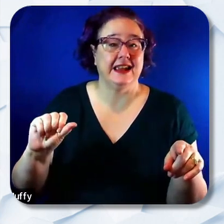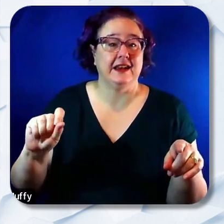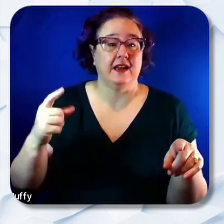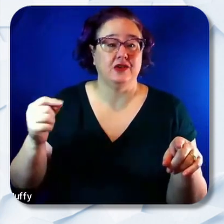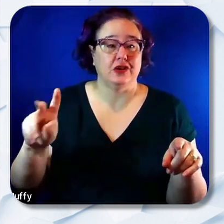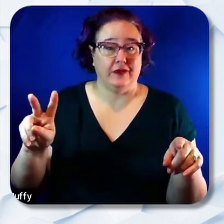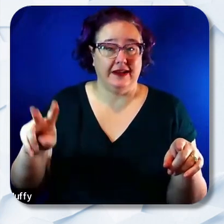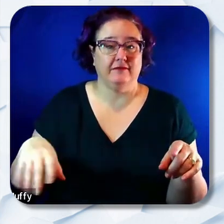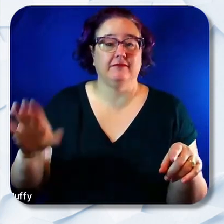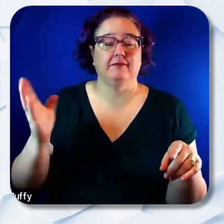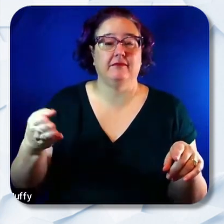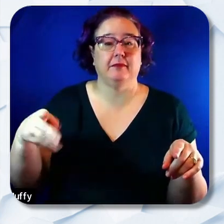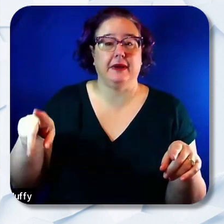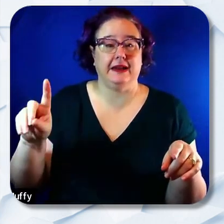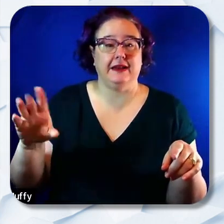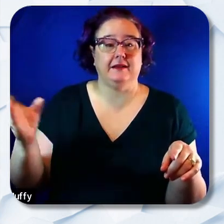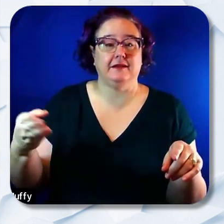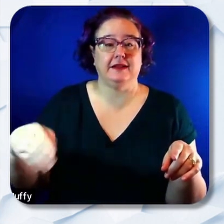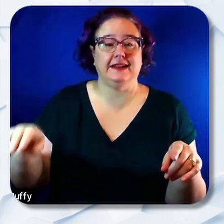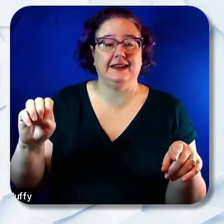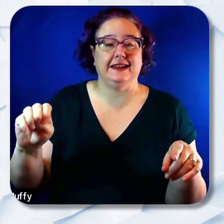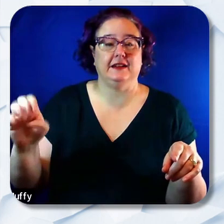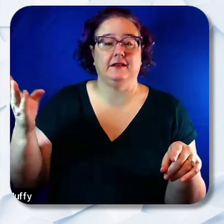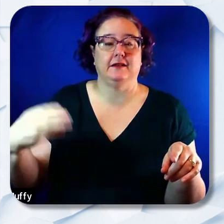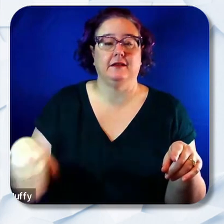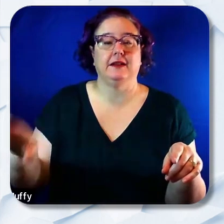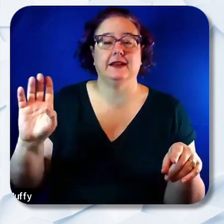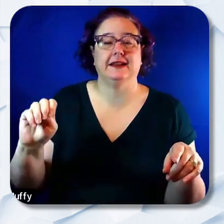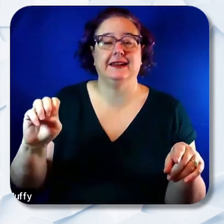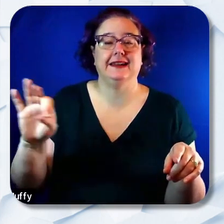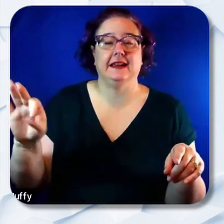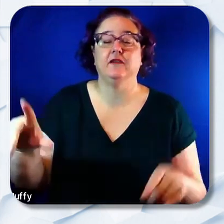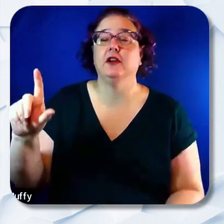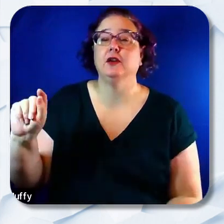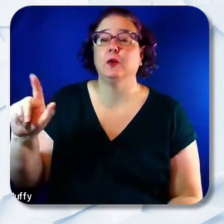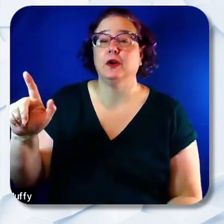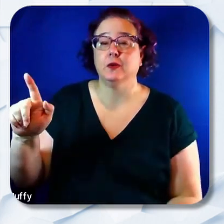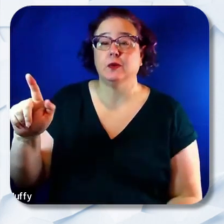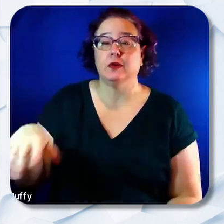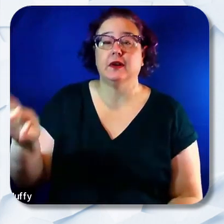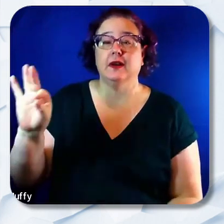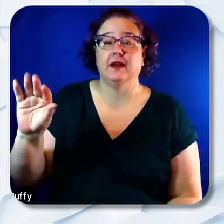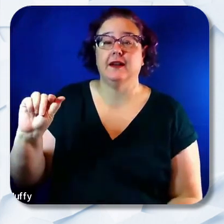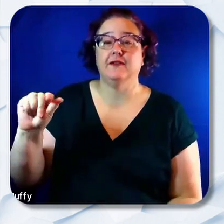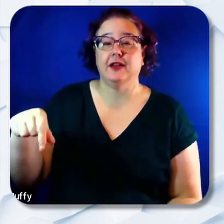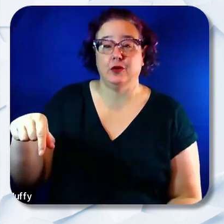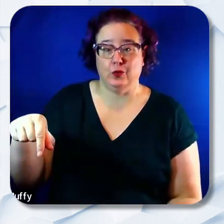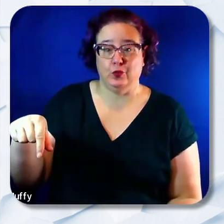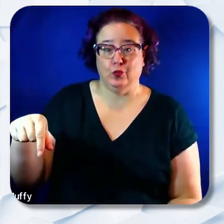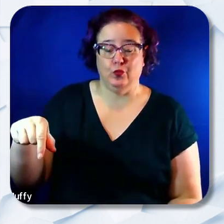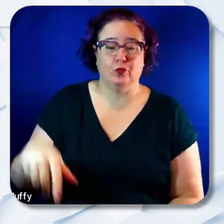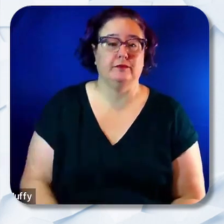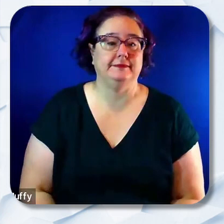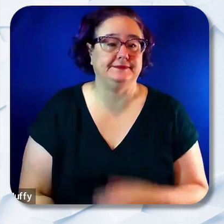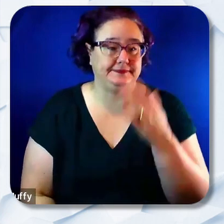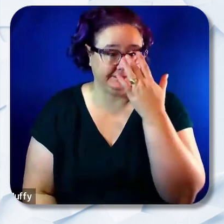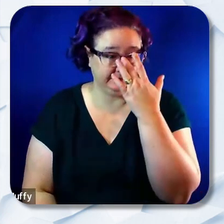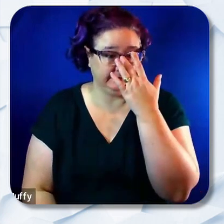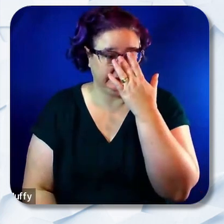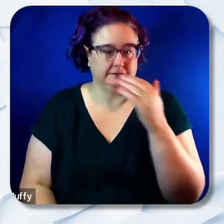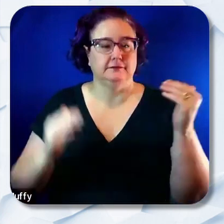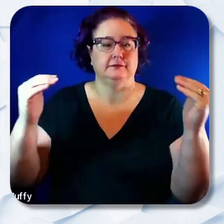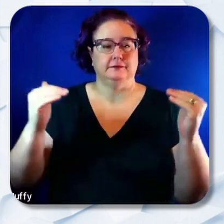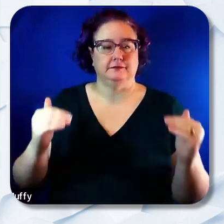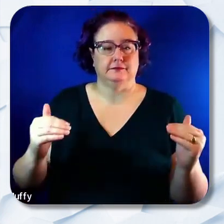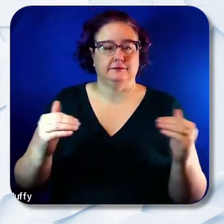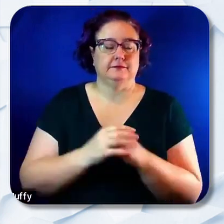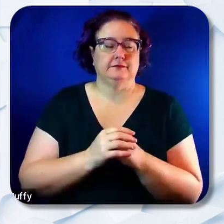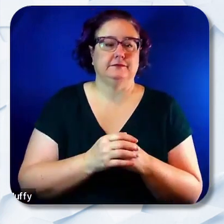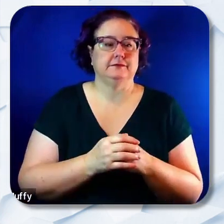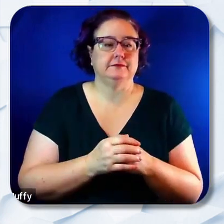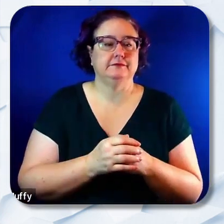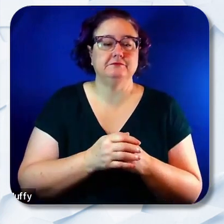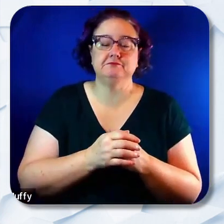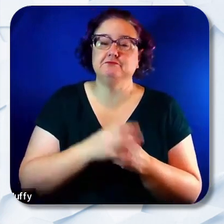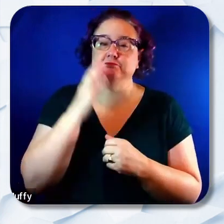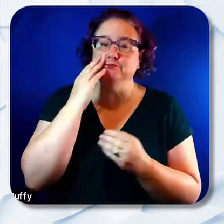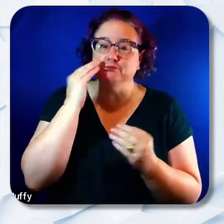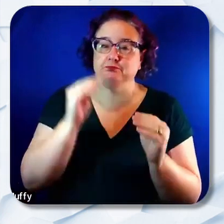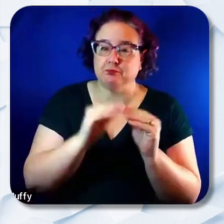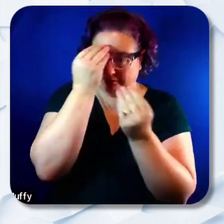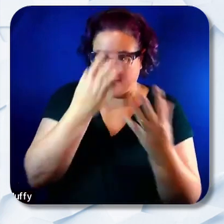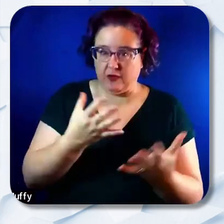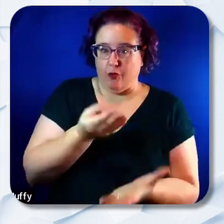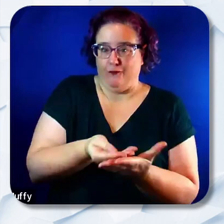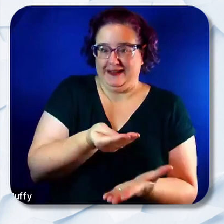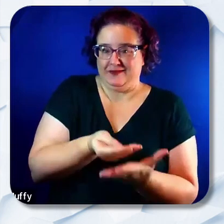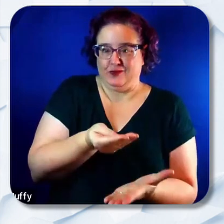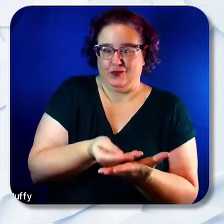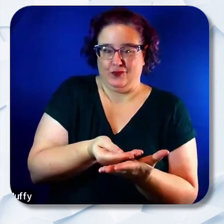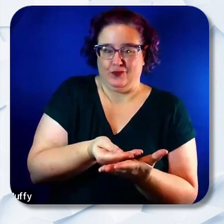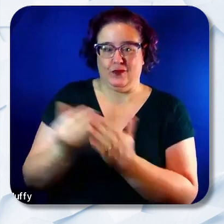For more important information on Fiscal, our colleagues in the School Fiscal Services